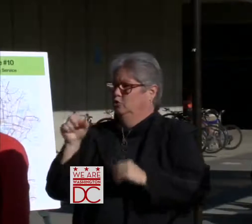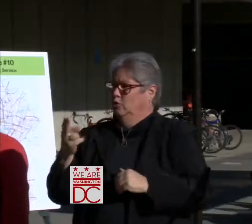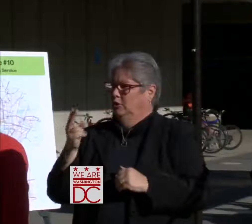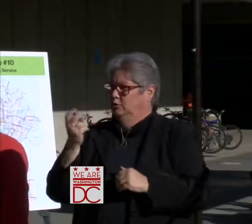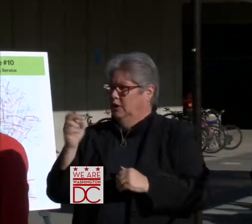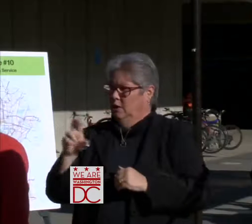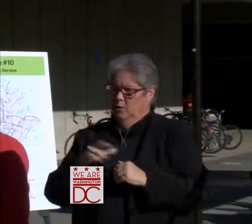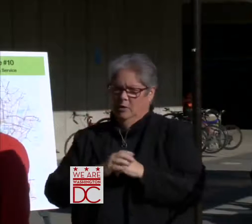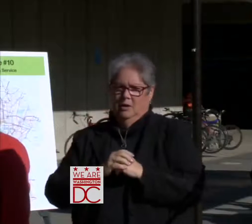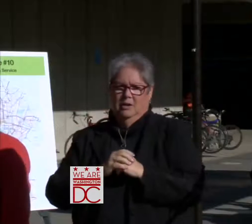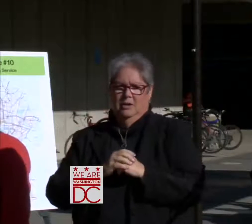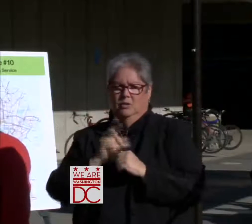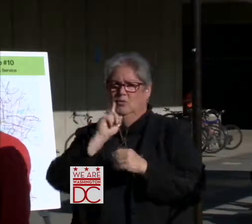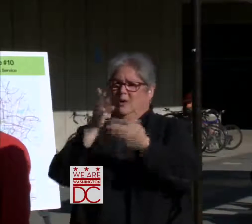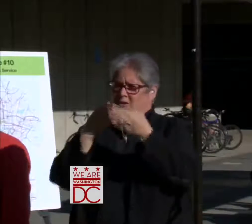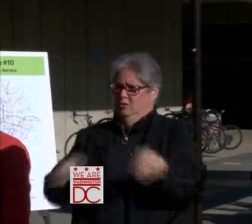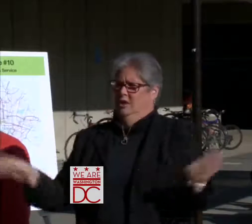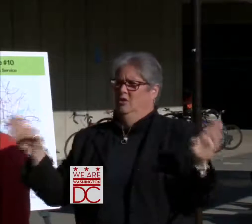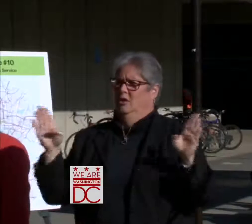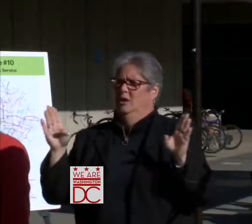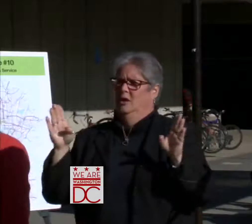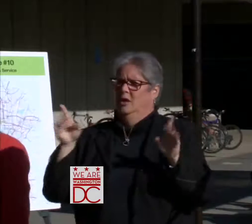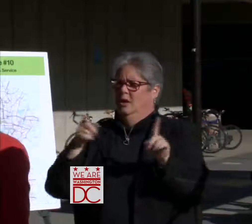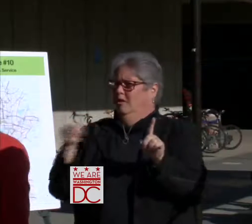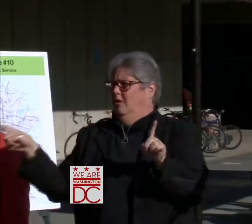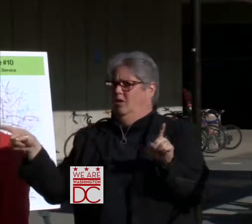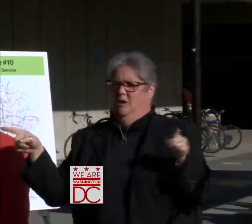MORE BROADLY, ALONG THE ARTERIAL ROUTES WE'RE GOING TO CONTINUE